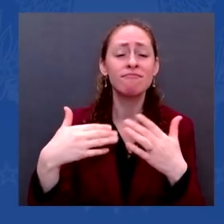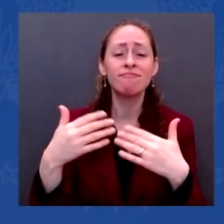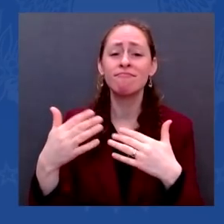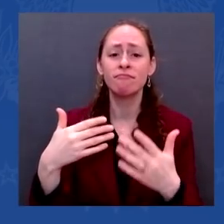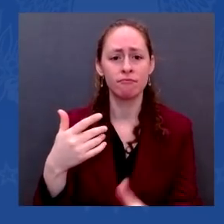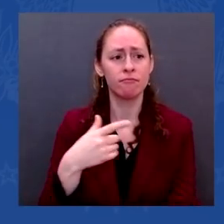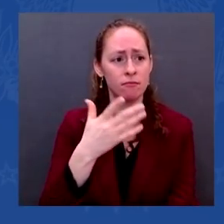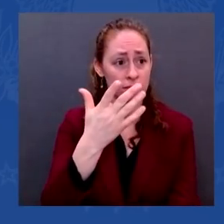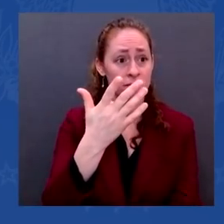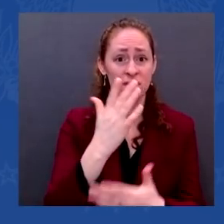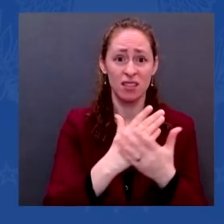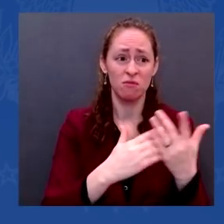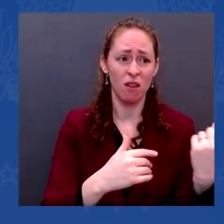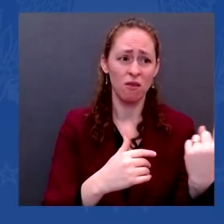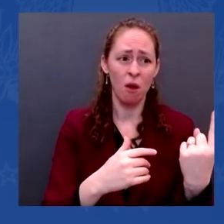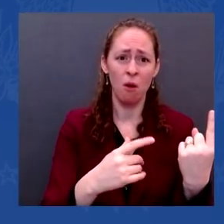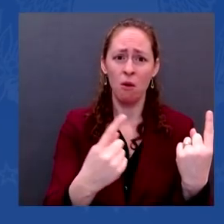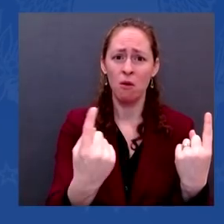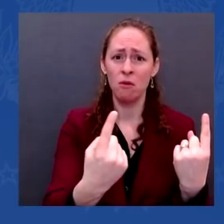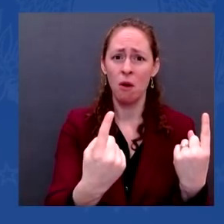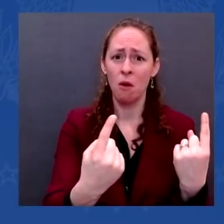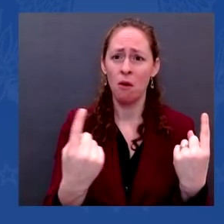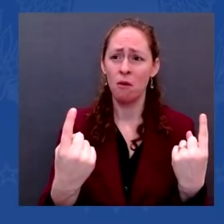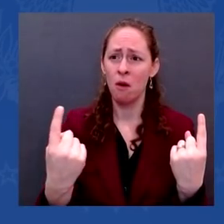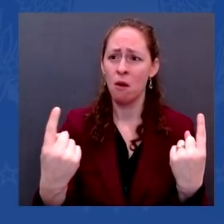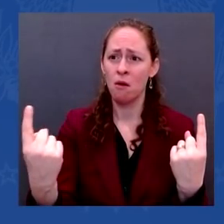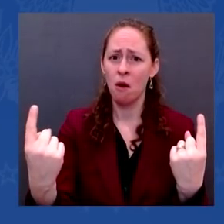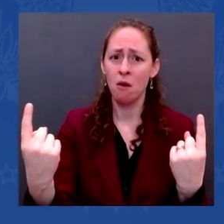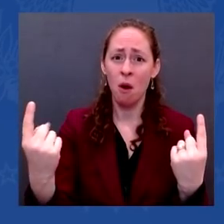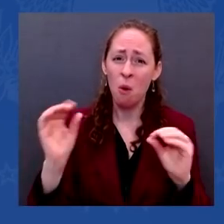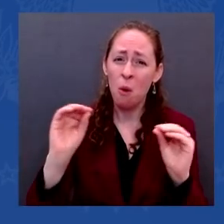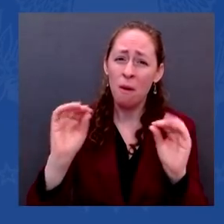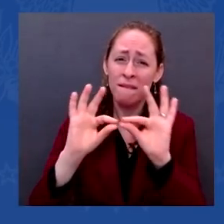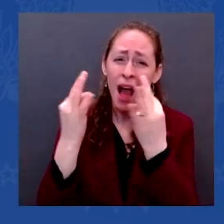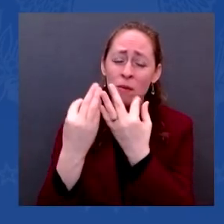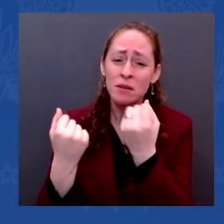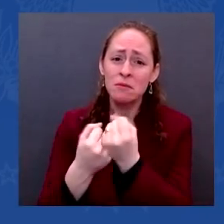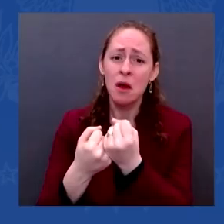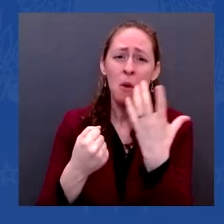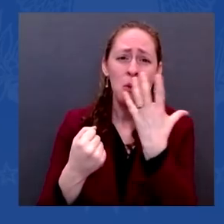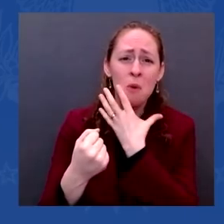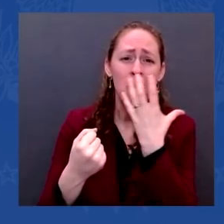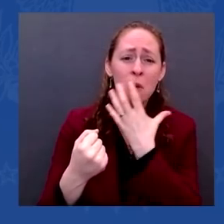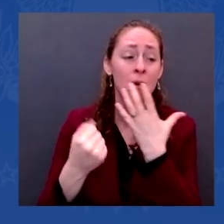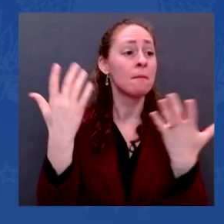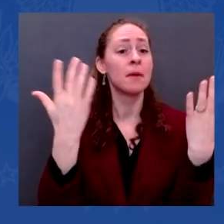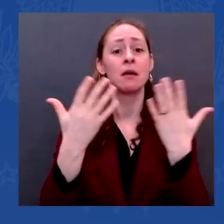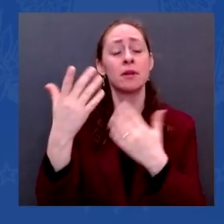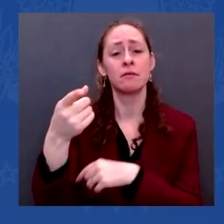They lost a child, they lost a mother, a father, a husband, someone close to them -- just plucked away --